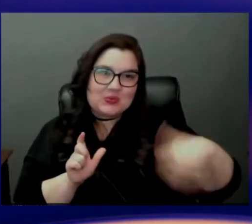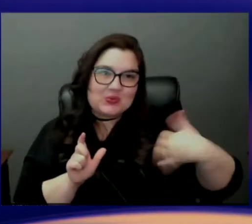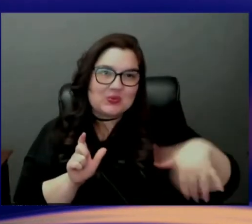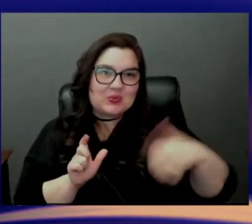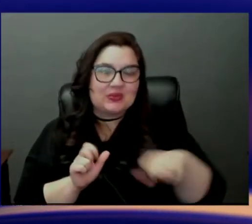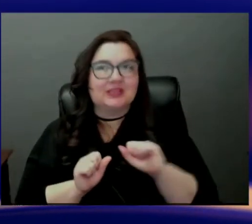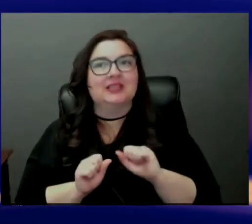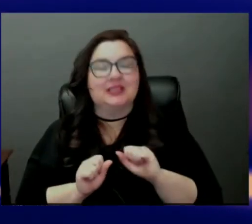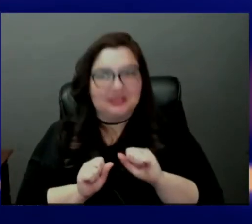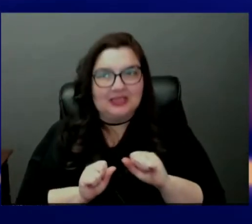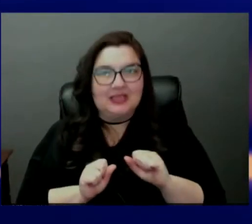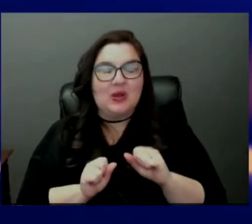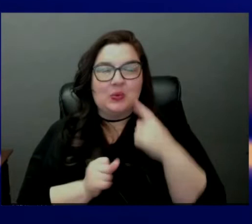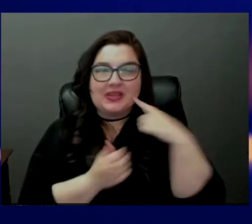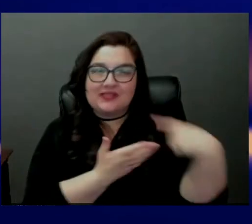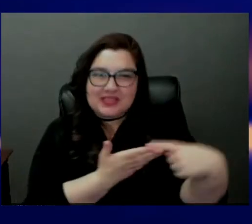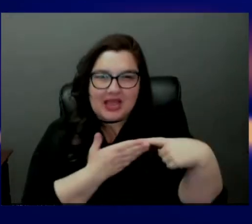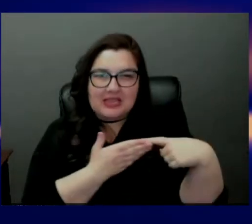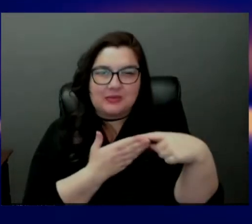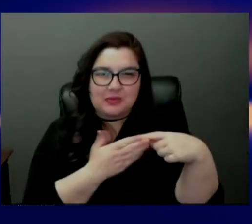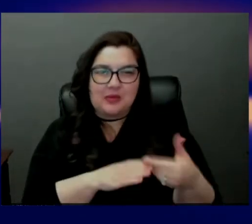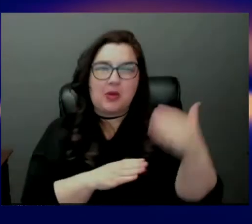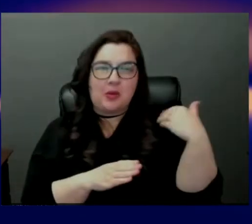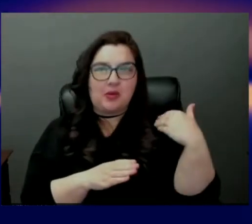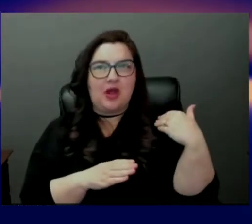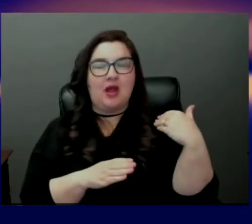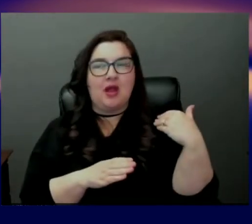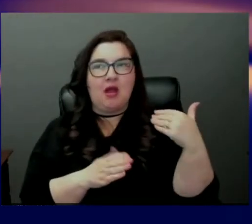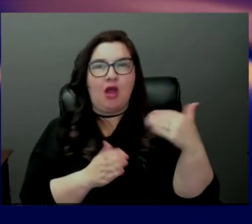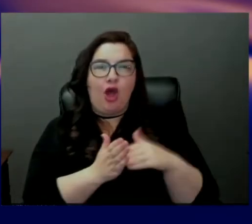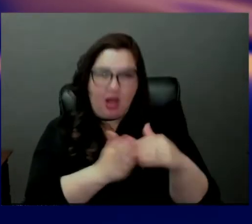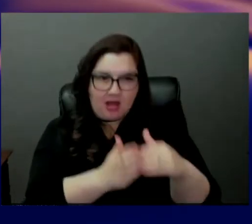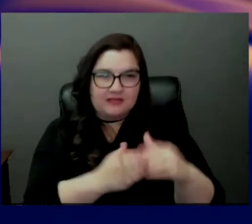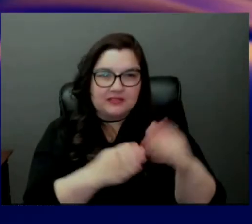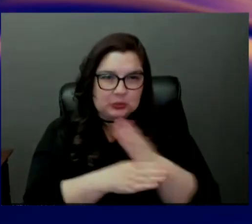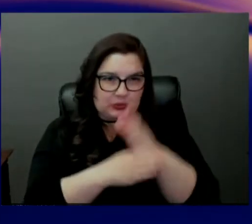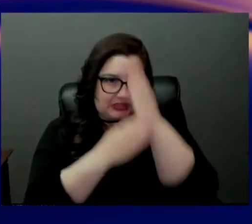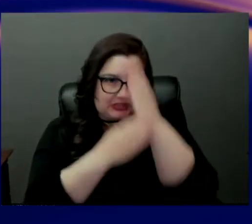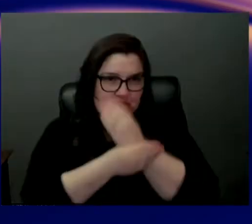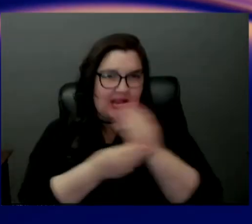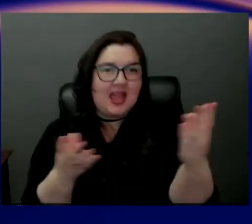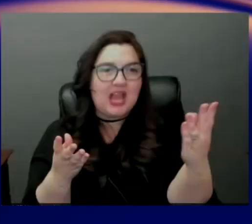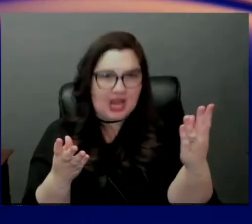It's something we regularly sort of share is what, when we brought out the nitro system in 2017,